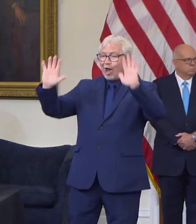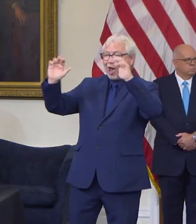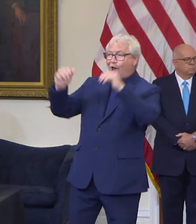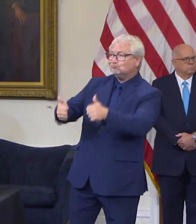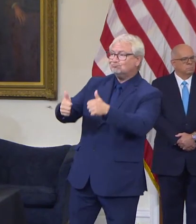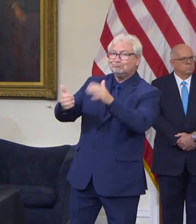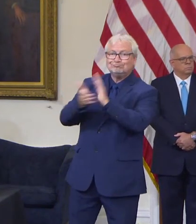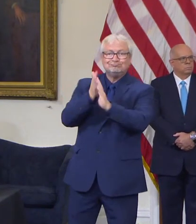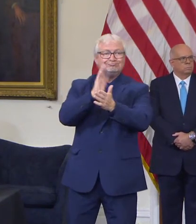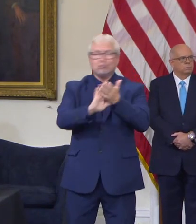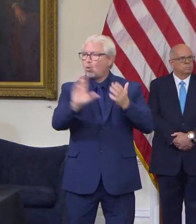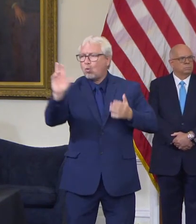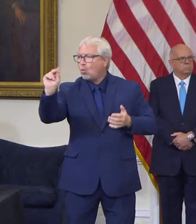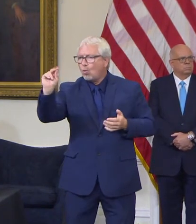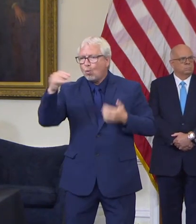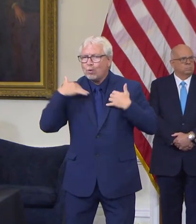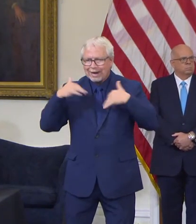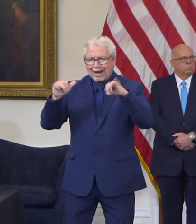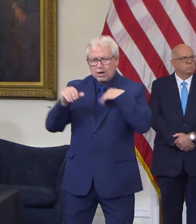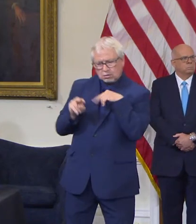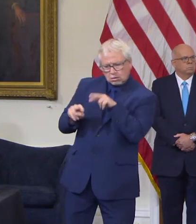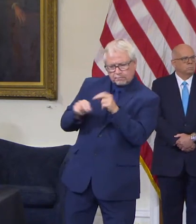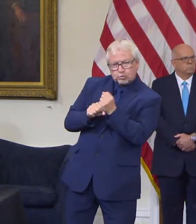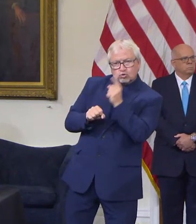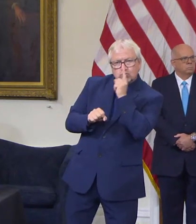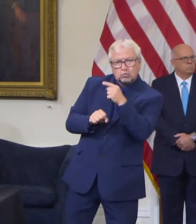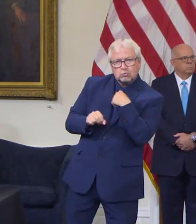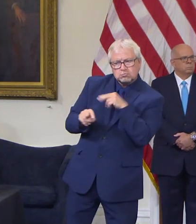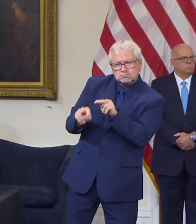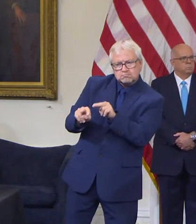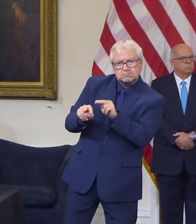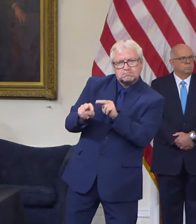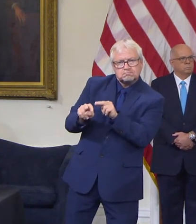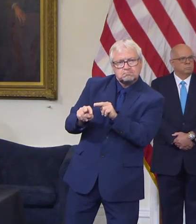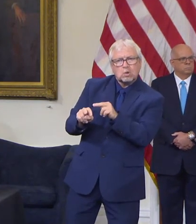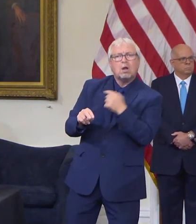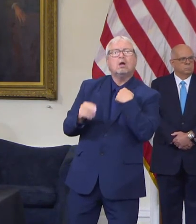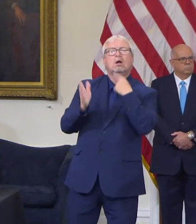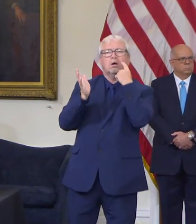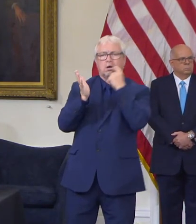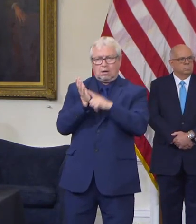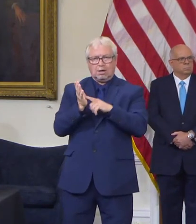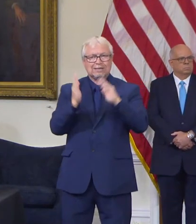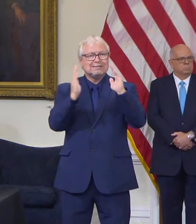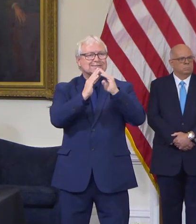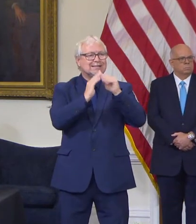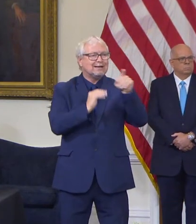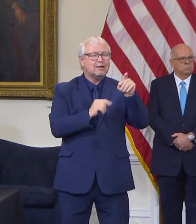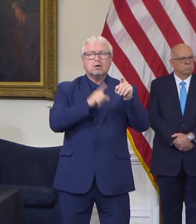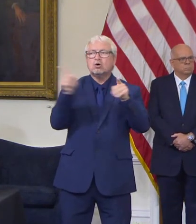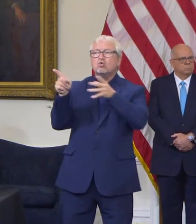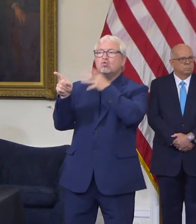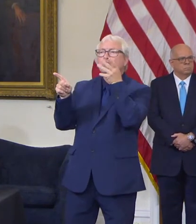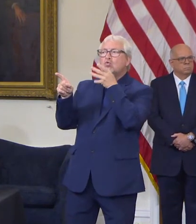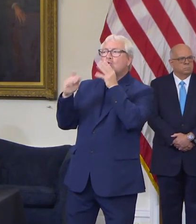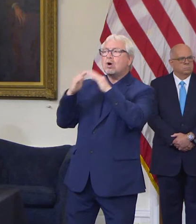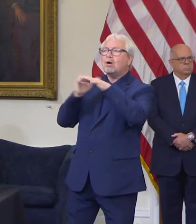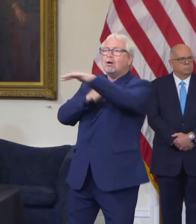have already experienced and what's to come. There are several important distinctions between what we Rural hospitals are being disproportionately affected by